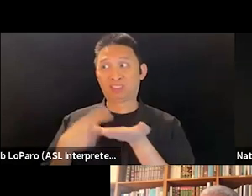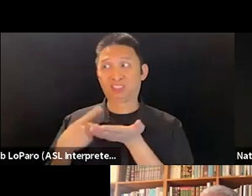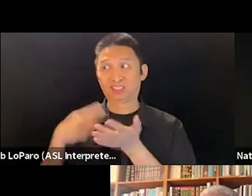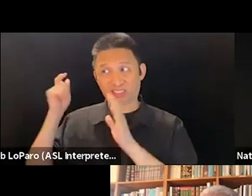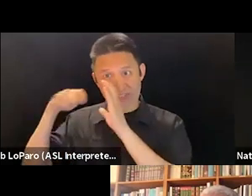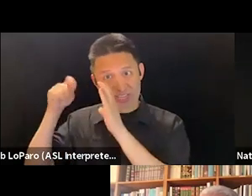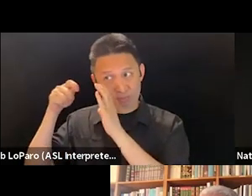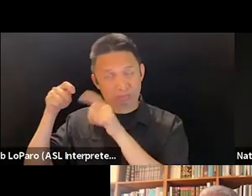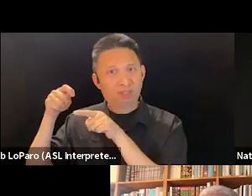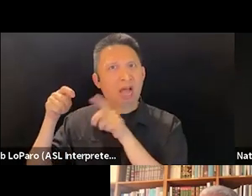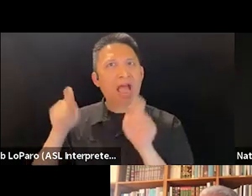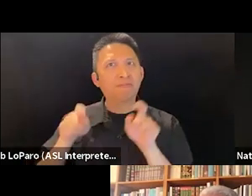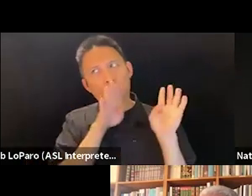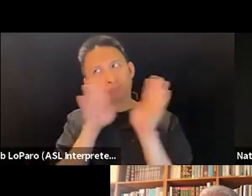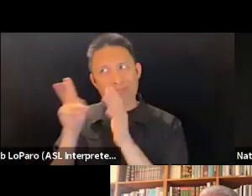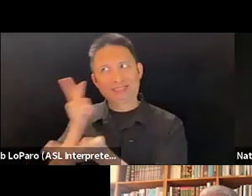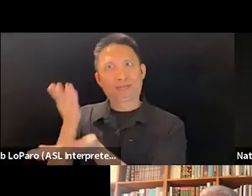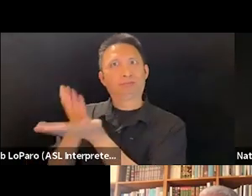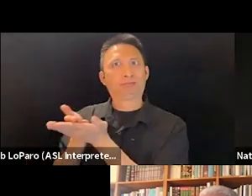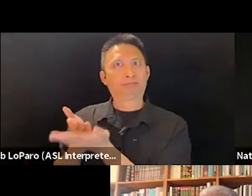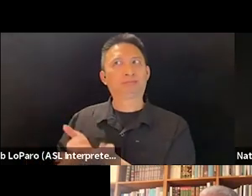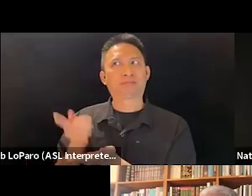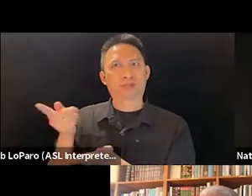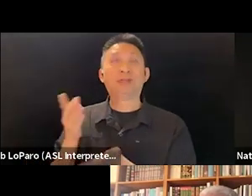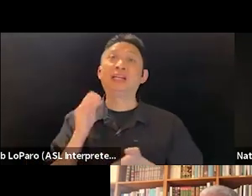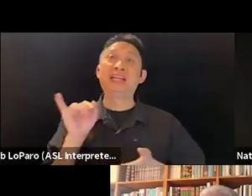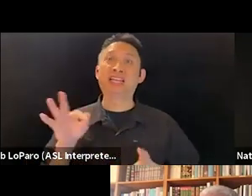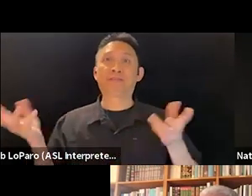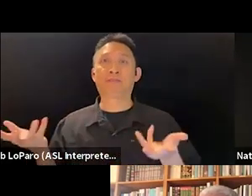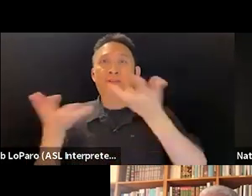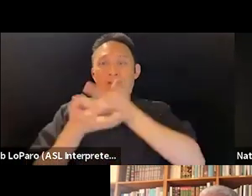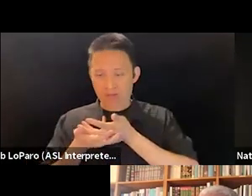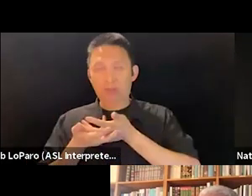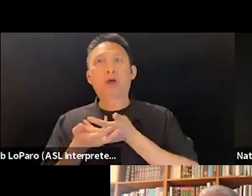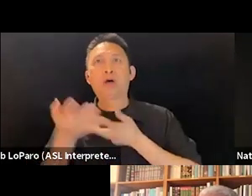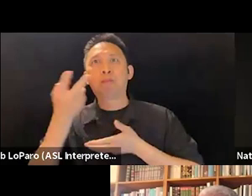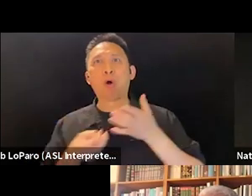Sometimes people are filmmakers and writers. And a lot of people cannot write.